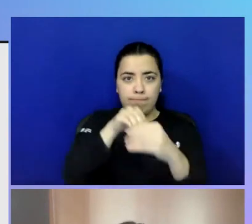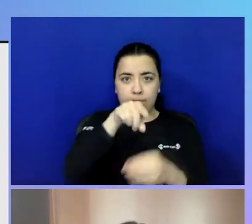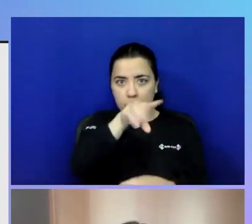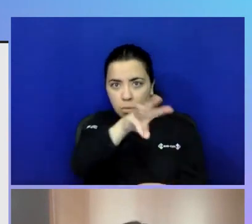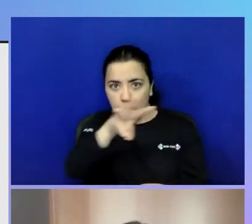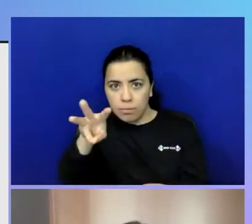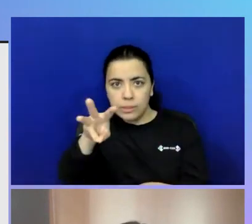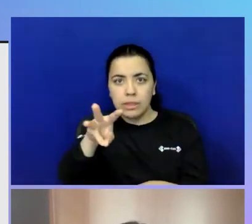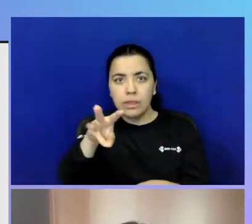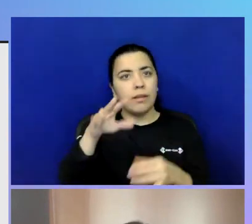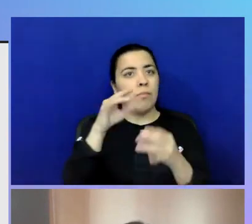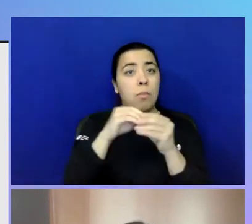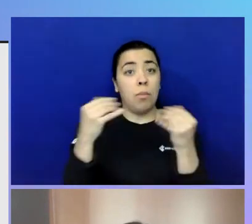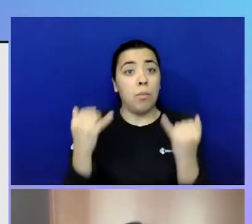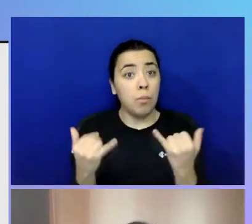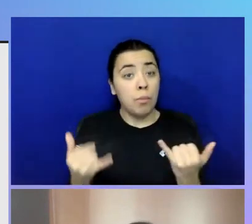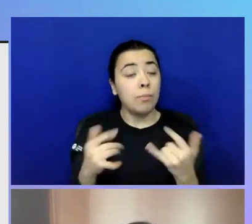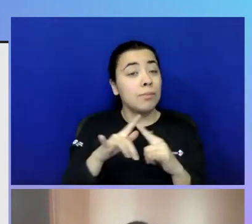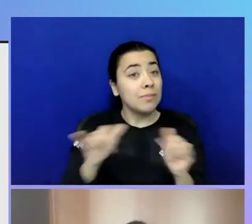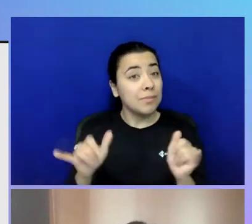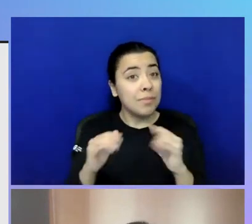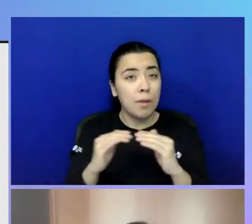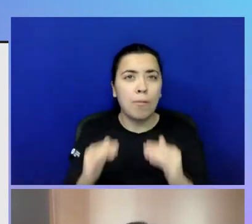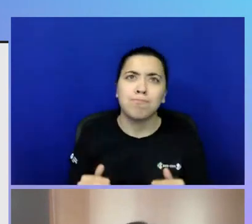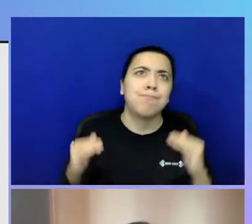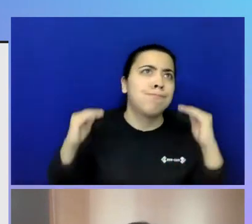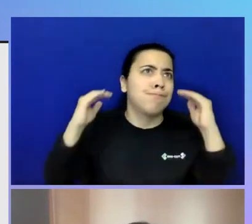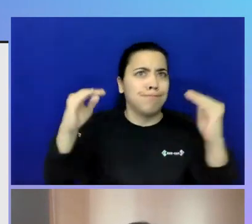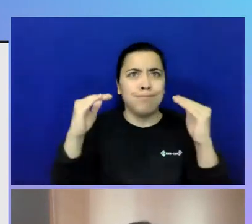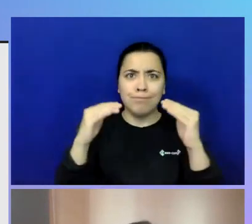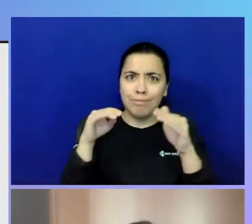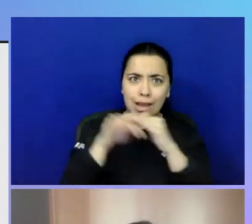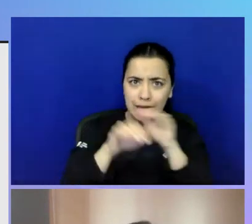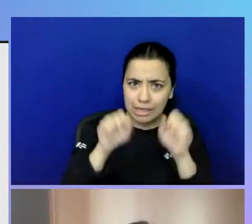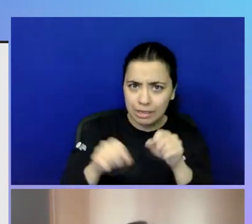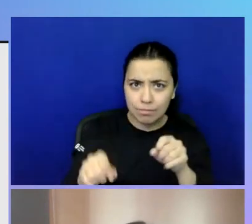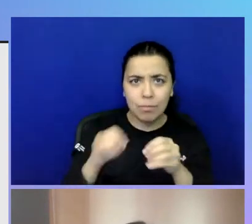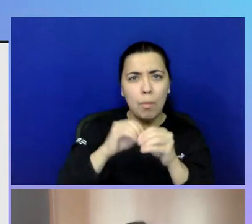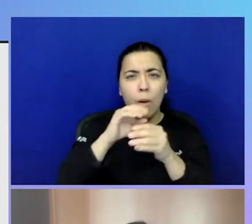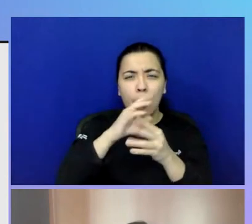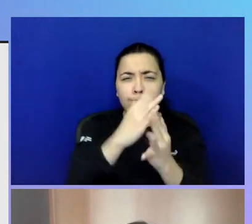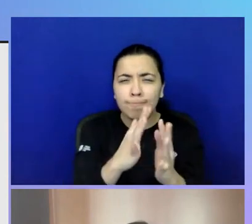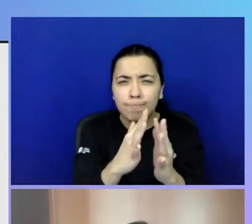making our design system even more inclusive than it used to